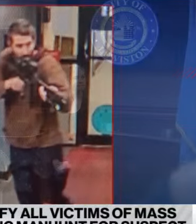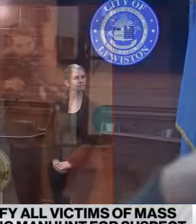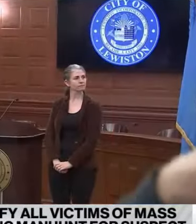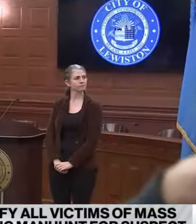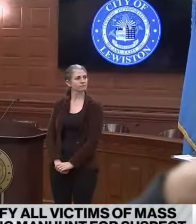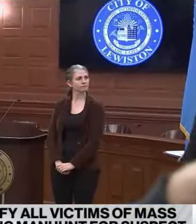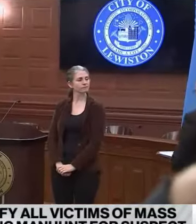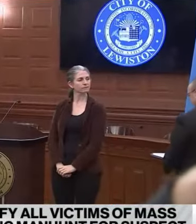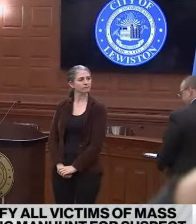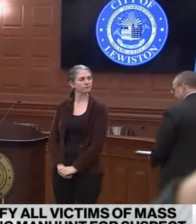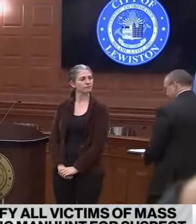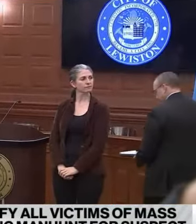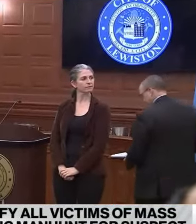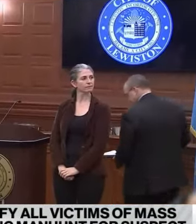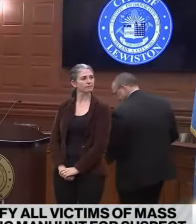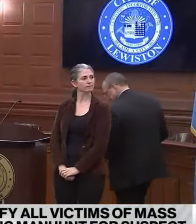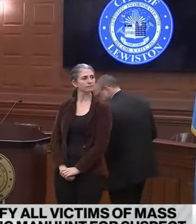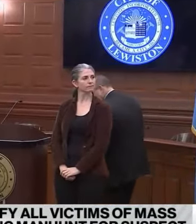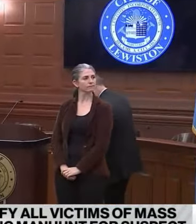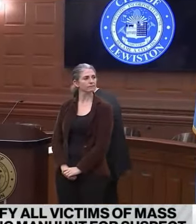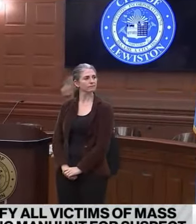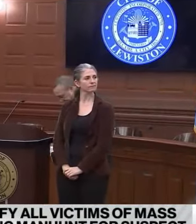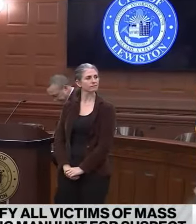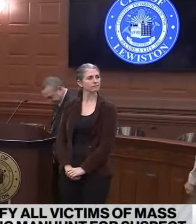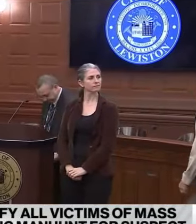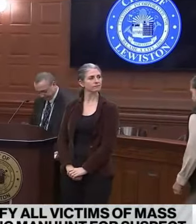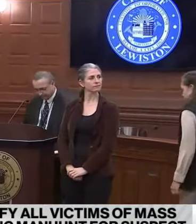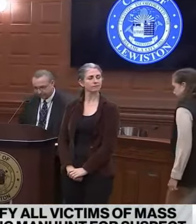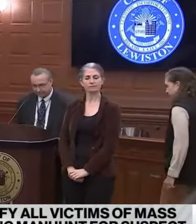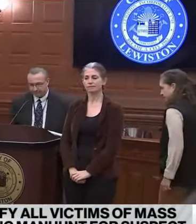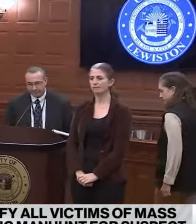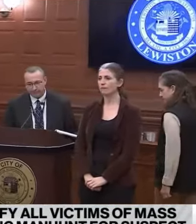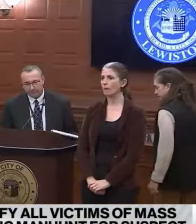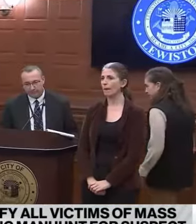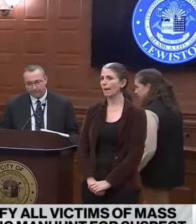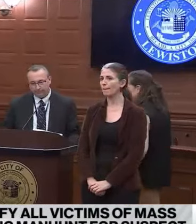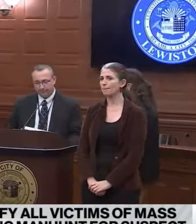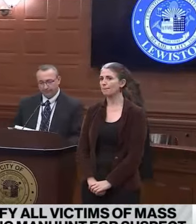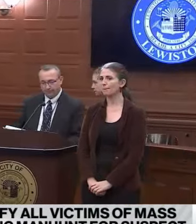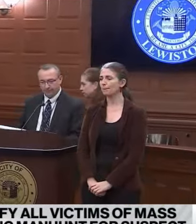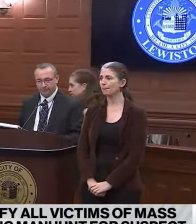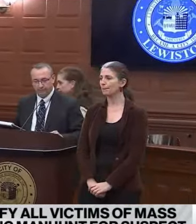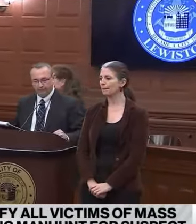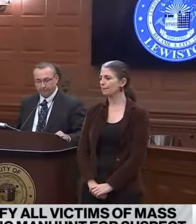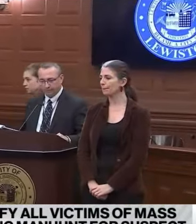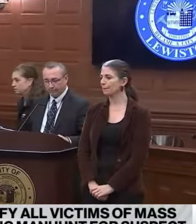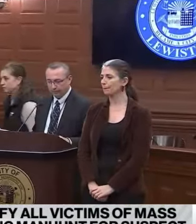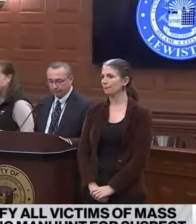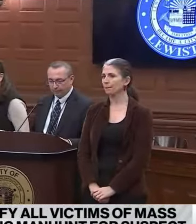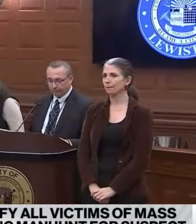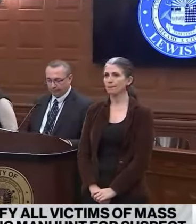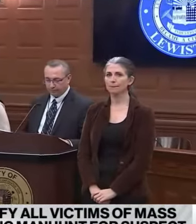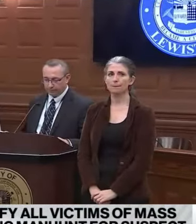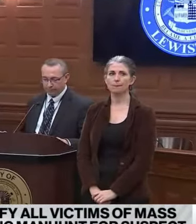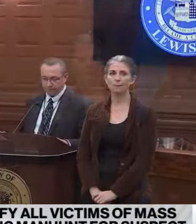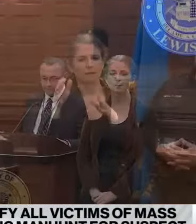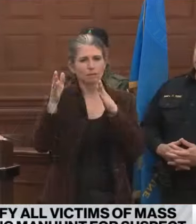LAW ENFORCEMENT AGENTS SAYING THEY'VE EXPANDED THEIR SEARCH ON LAND, WATER AND IN THE AIR. THE COMMISSIONER OF MAINE'S DEPARTMENT OF PUBLIC SAFETY,